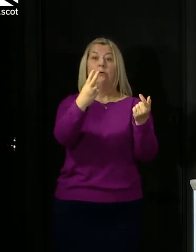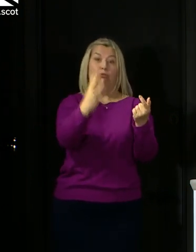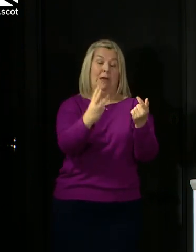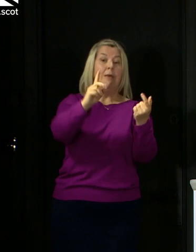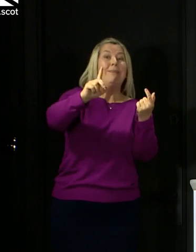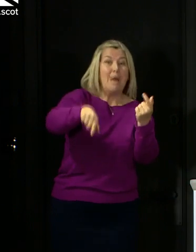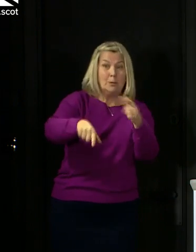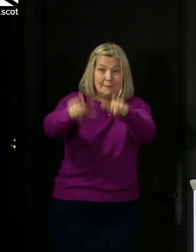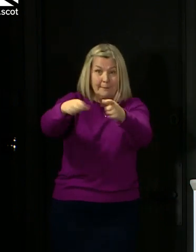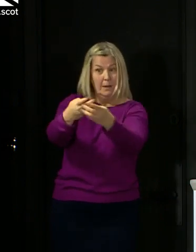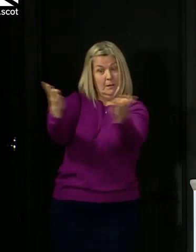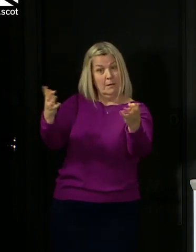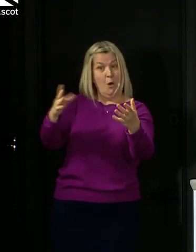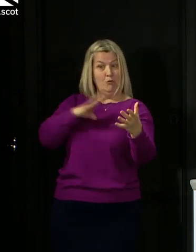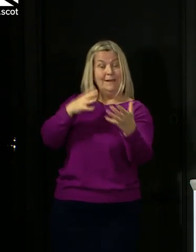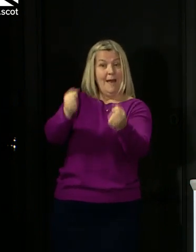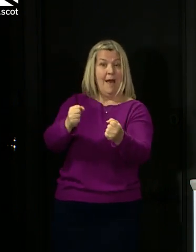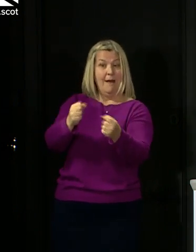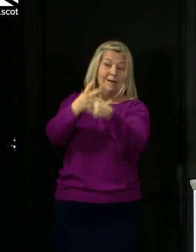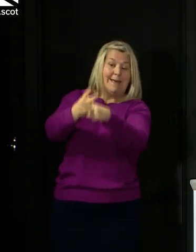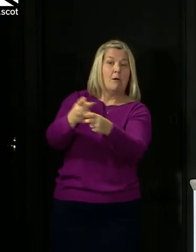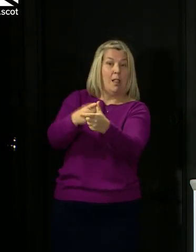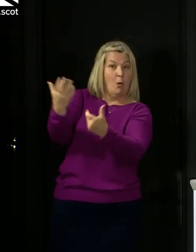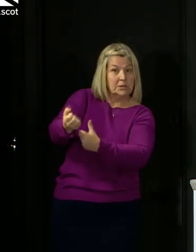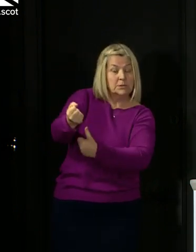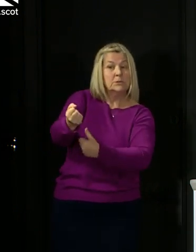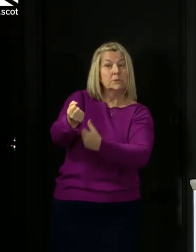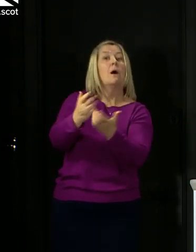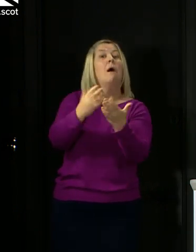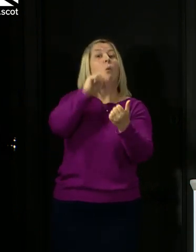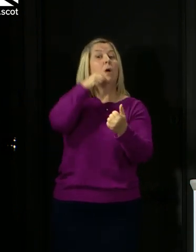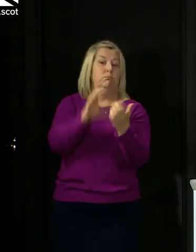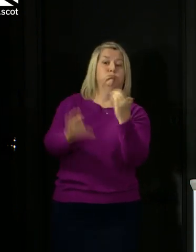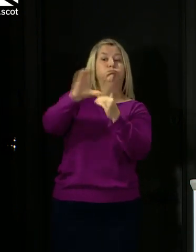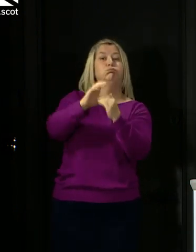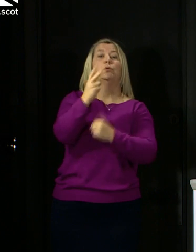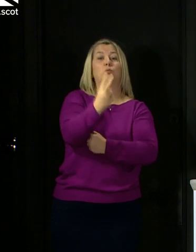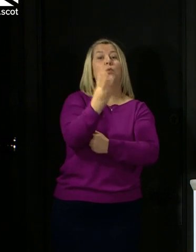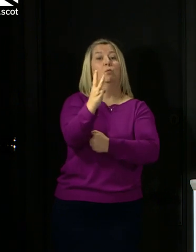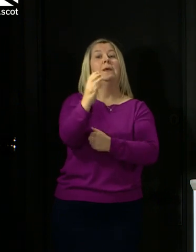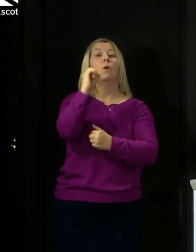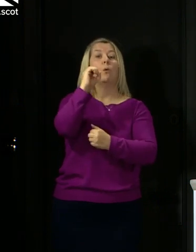£230 - to support them through this period.